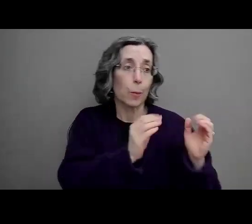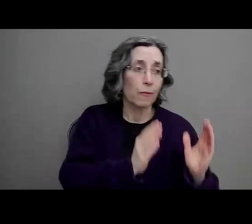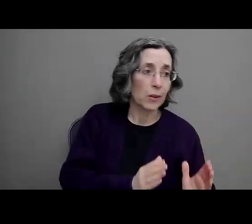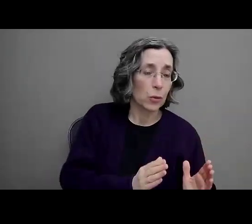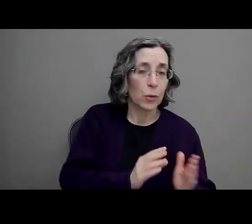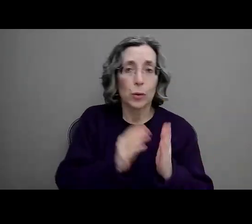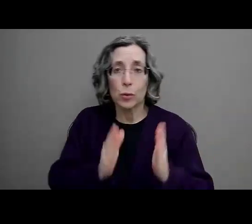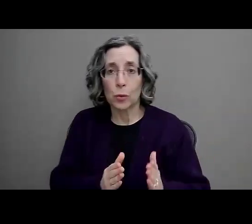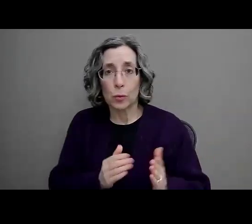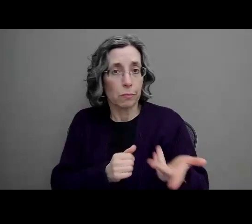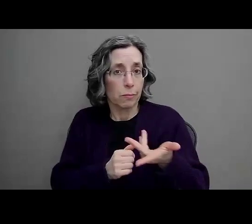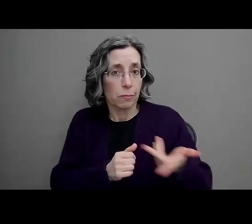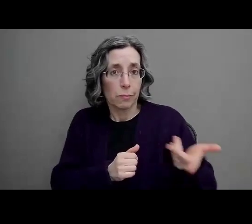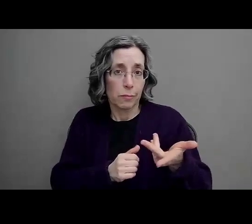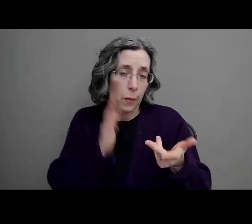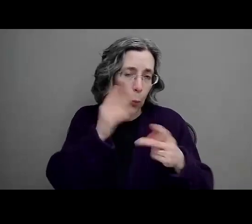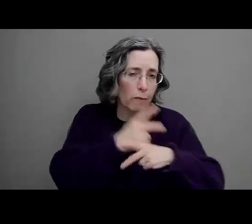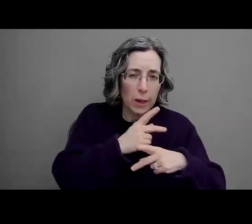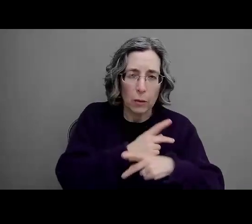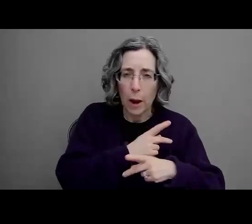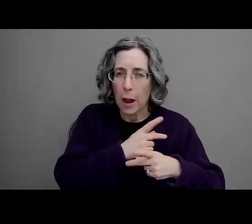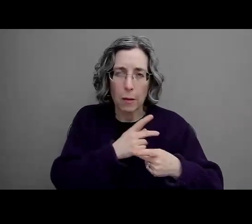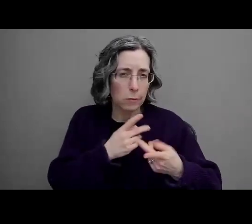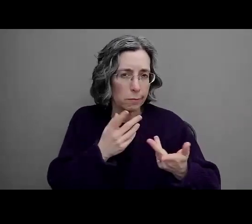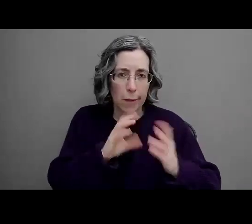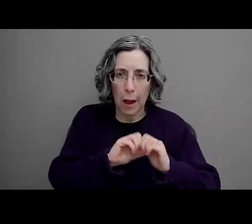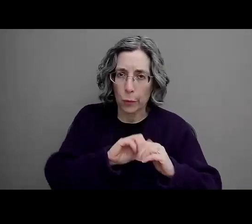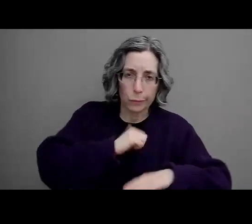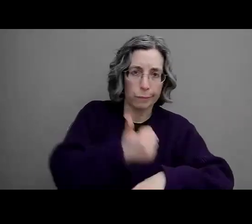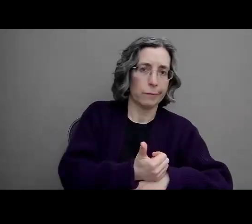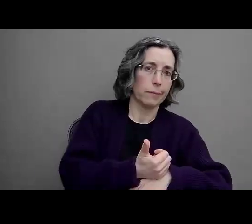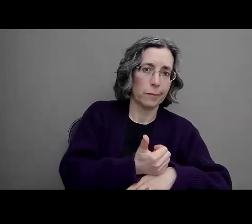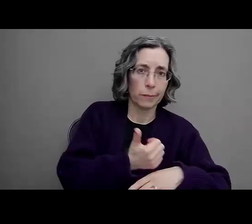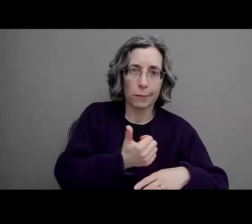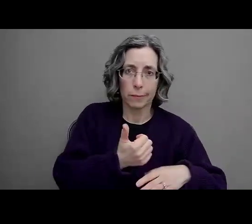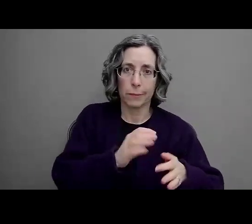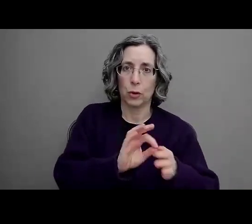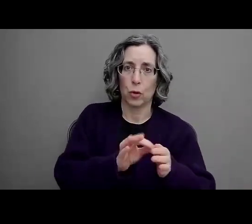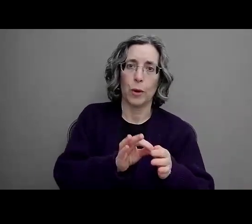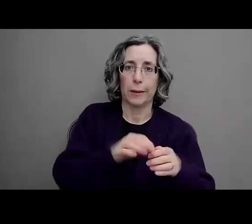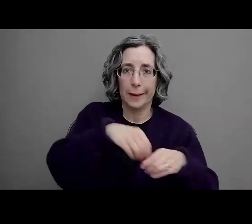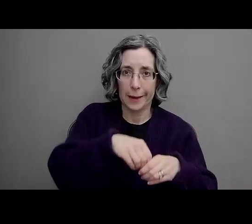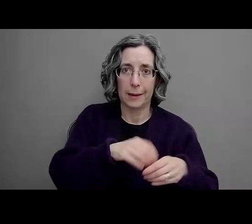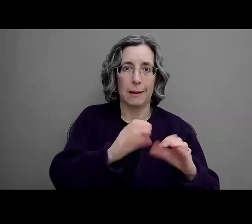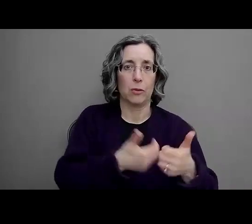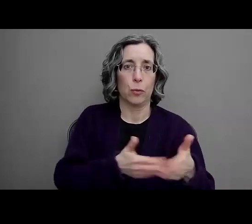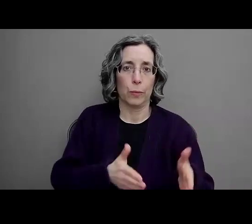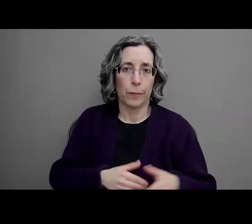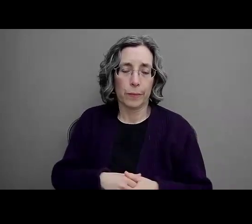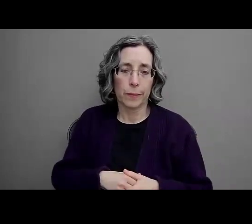interpreter and the teacher and the student would work out how those logistics work best for